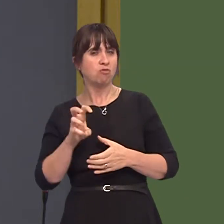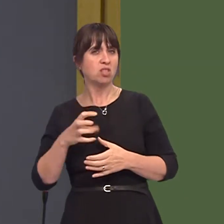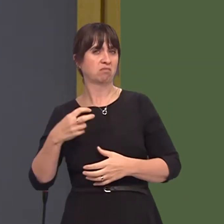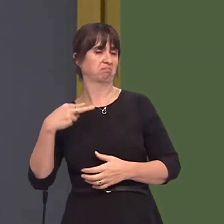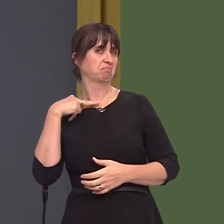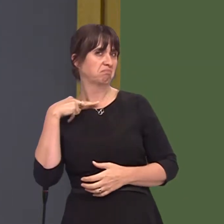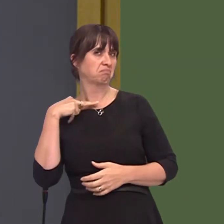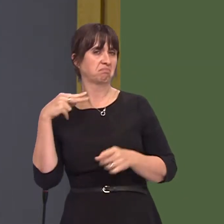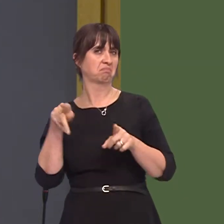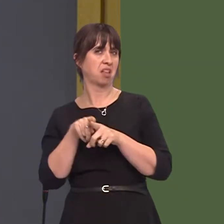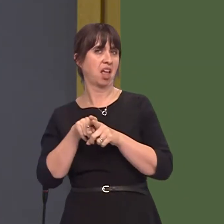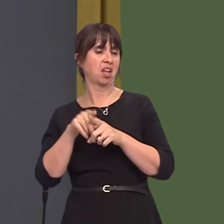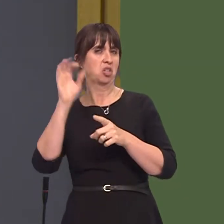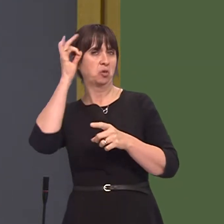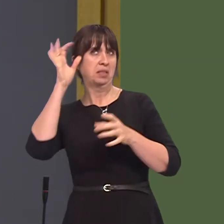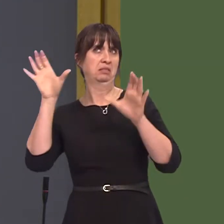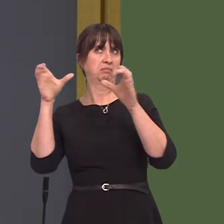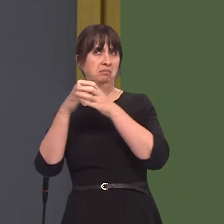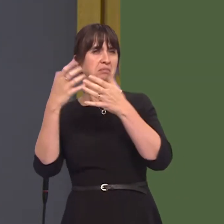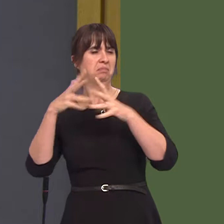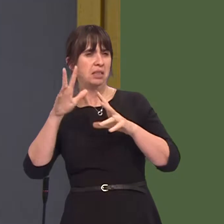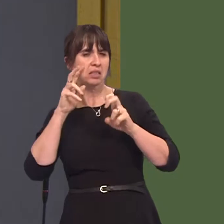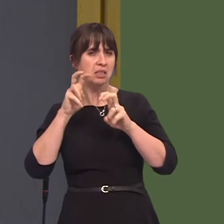Assembly committee who have been studying this area.